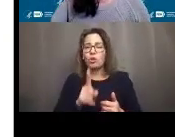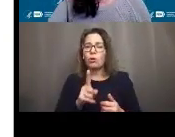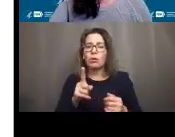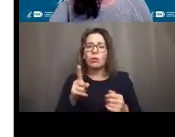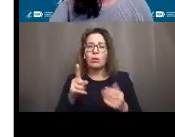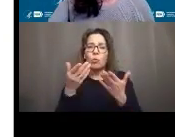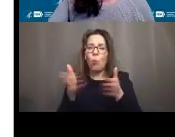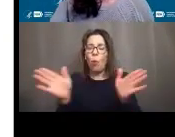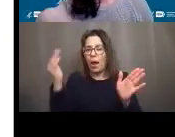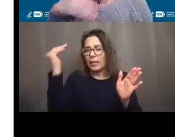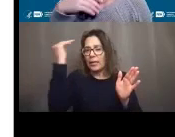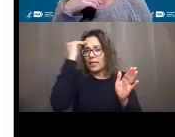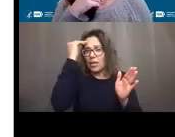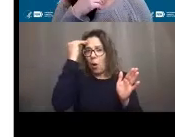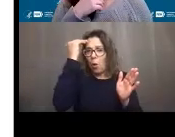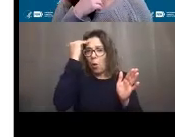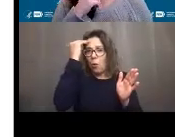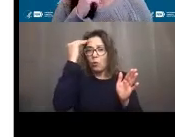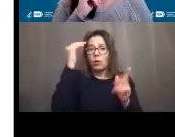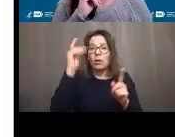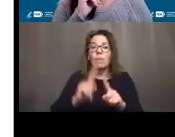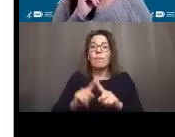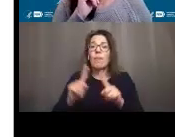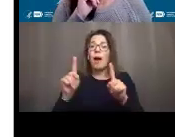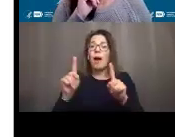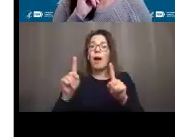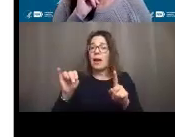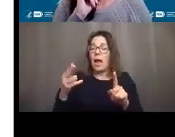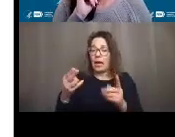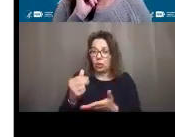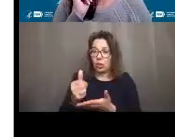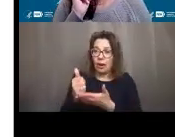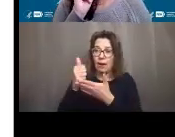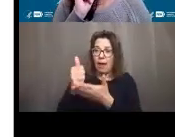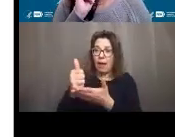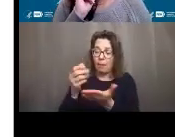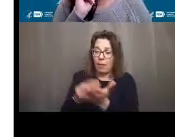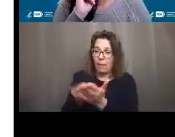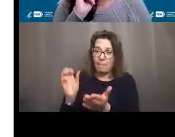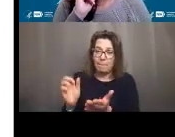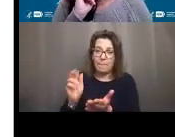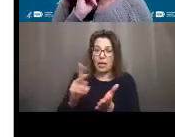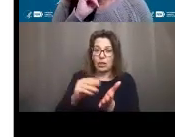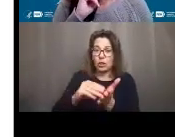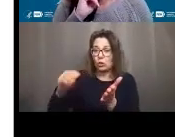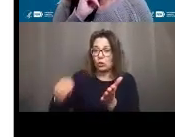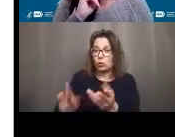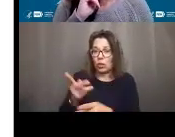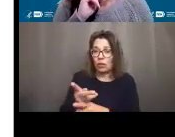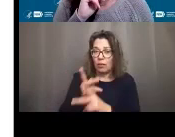Early-stage investigator is defined by the NCI as within 10 years of your terminal degree,